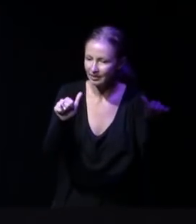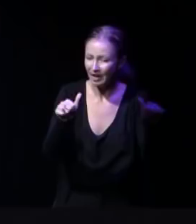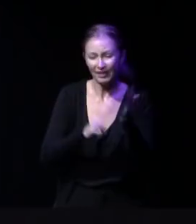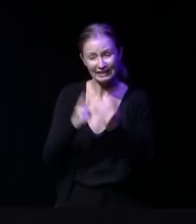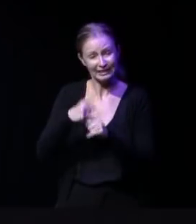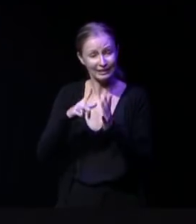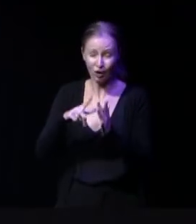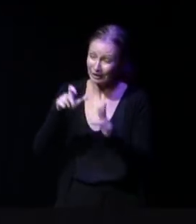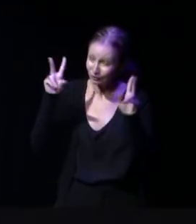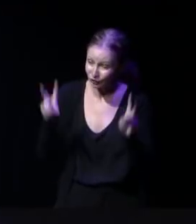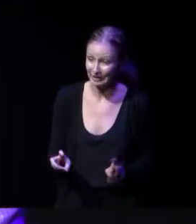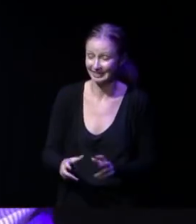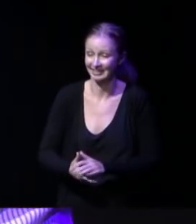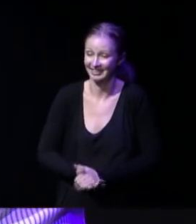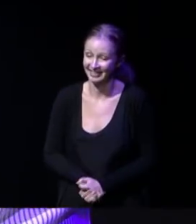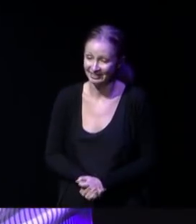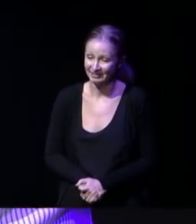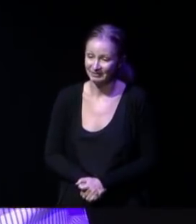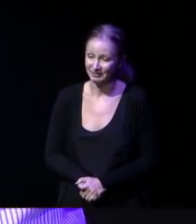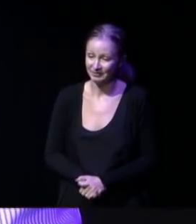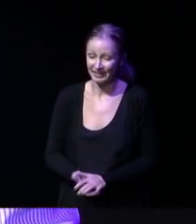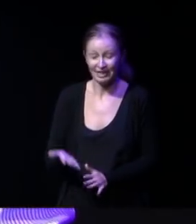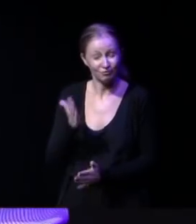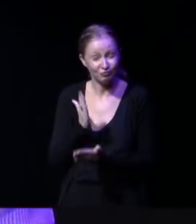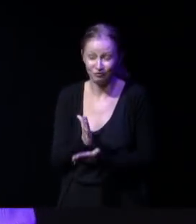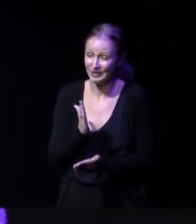I mean, that is like way , way toxic